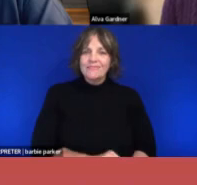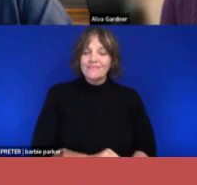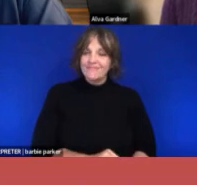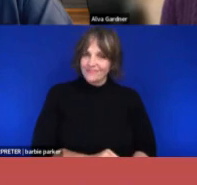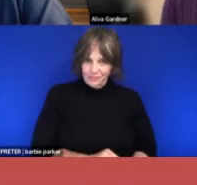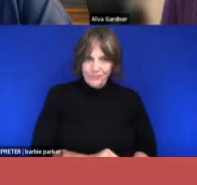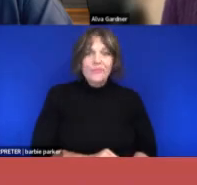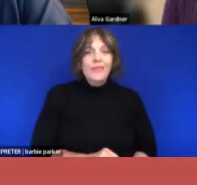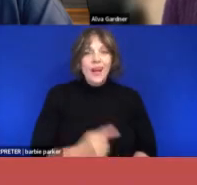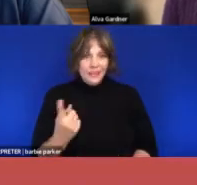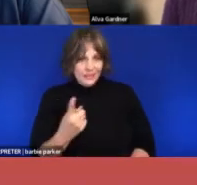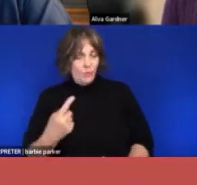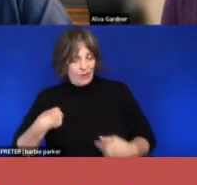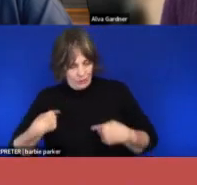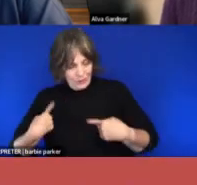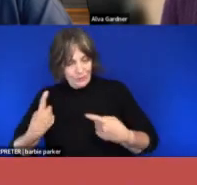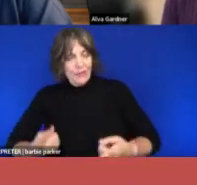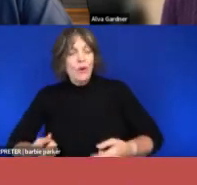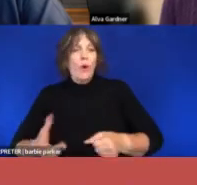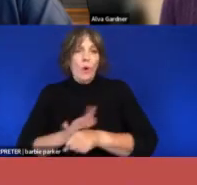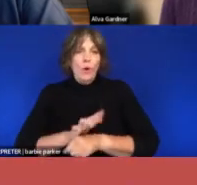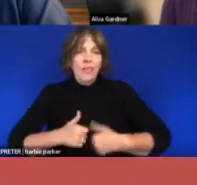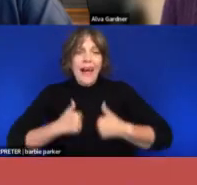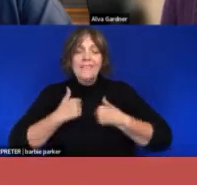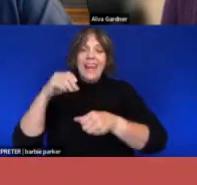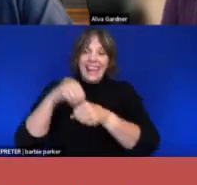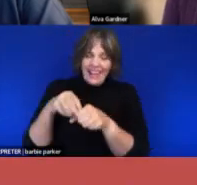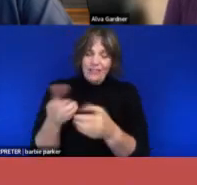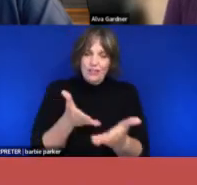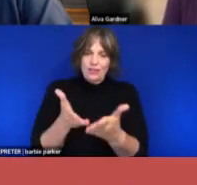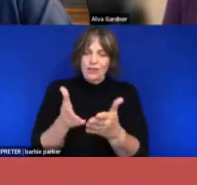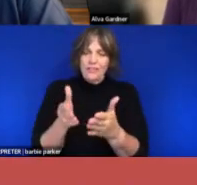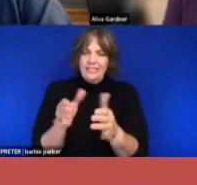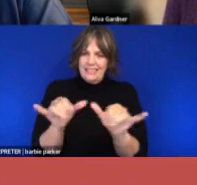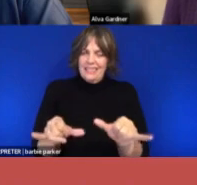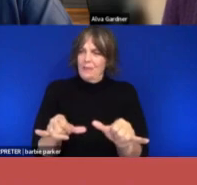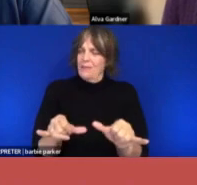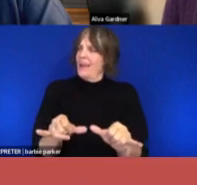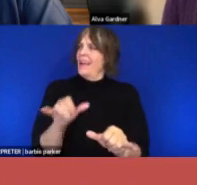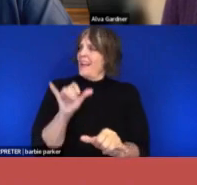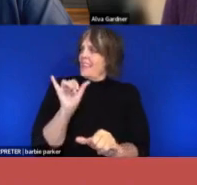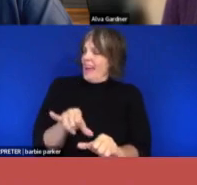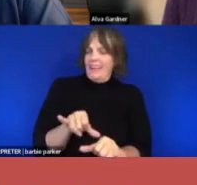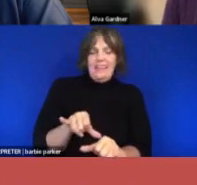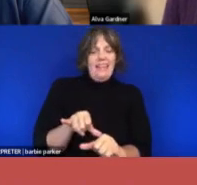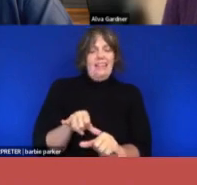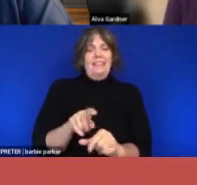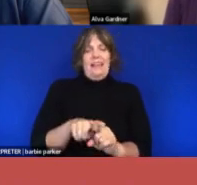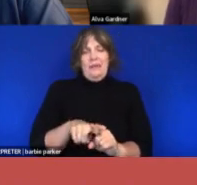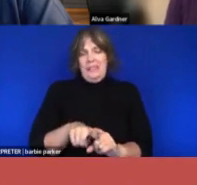service system their whole life, that is a completely foreign concept. What? My life can work